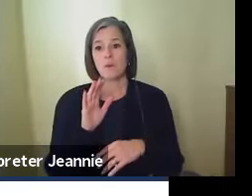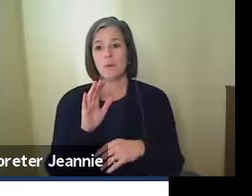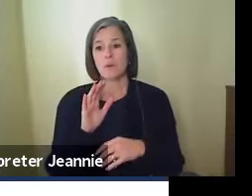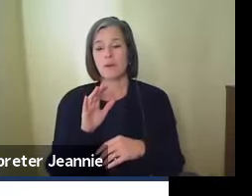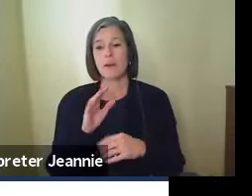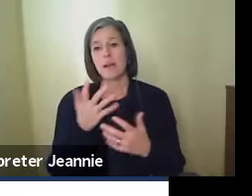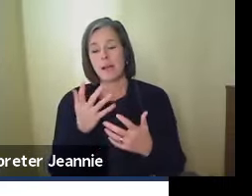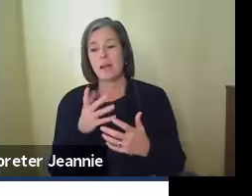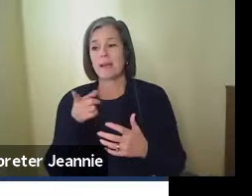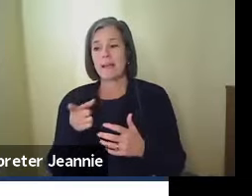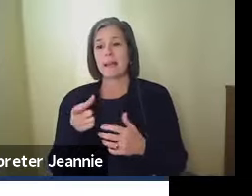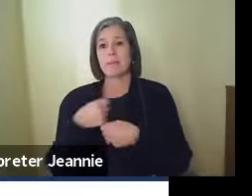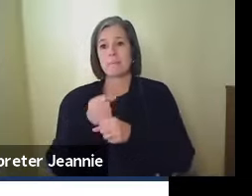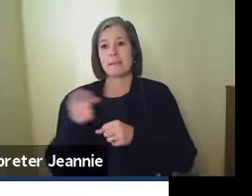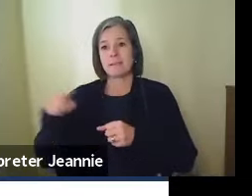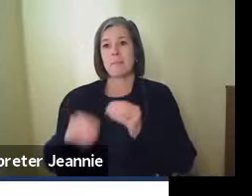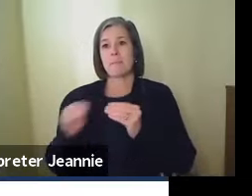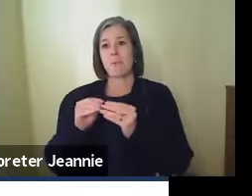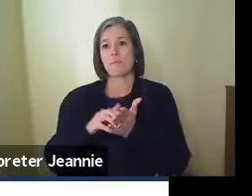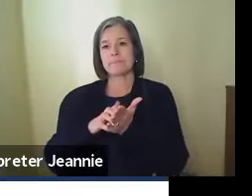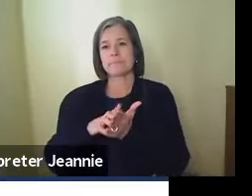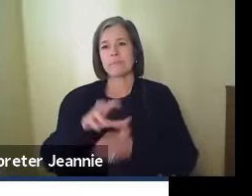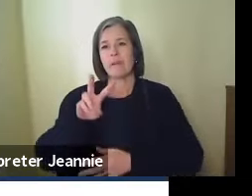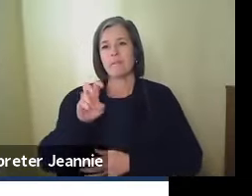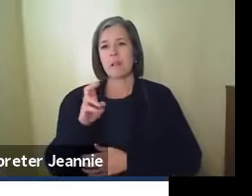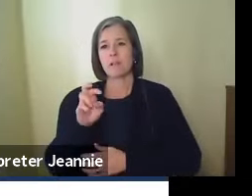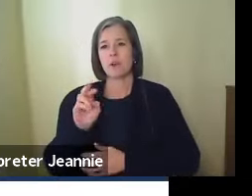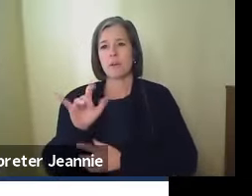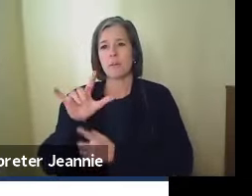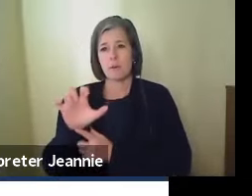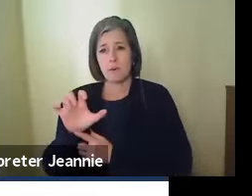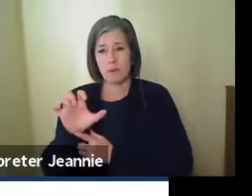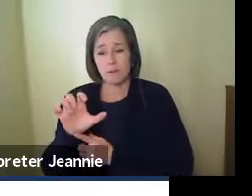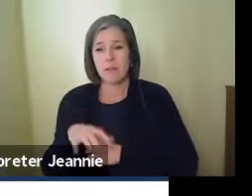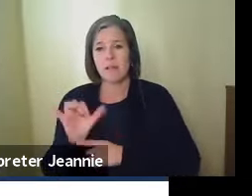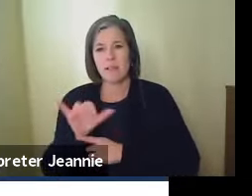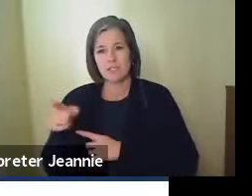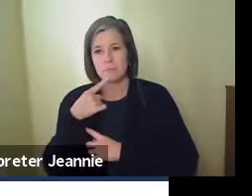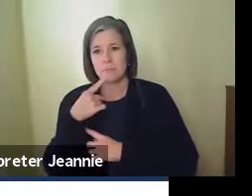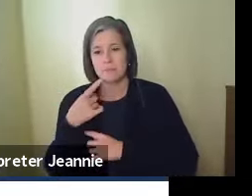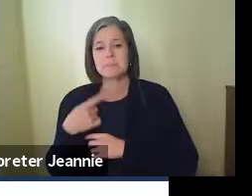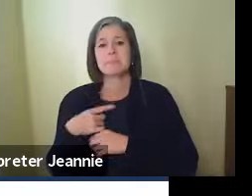and as Dr. Fiscus mentioned in her presentation, but very soon hopefully